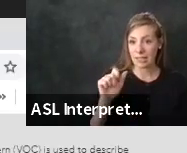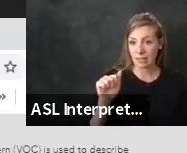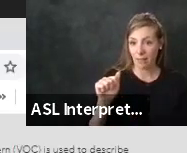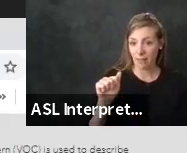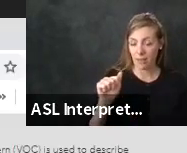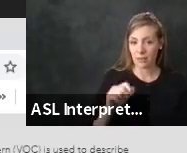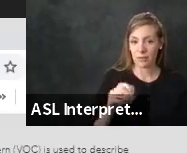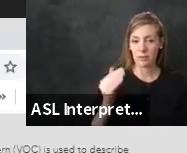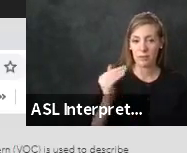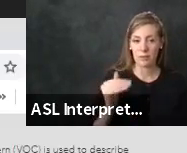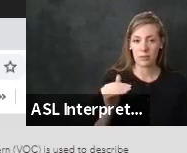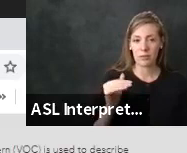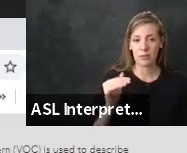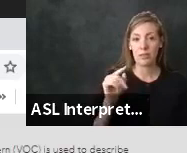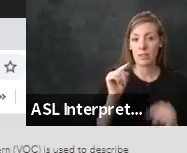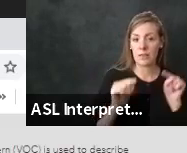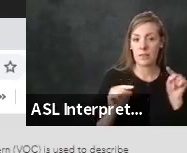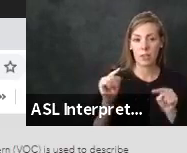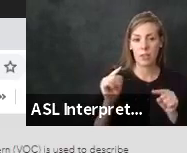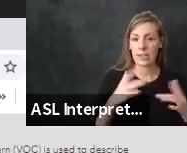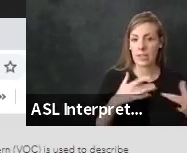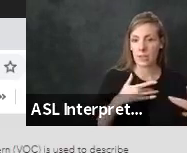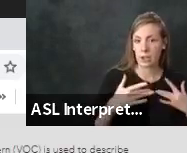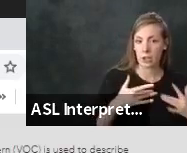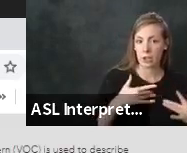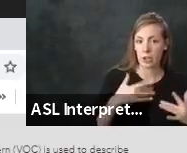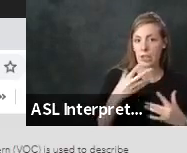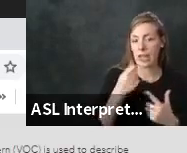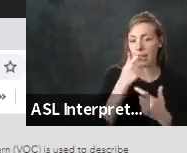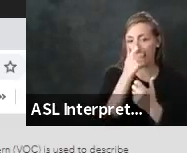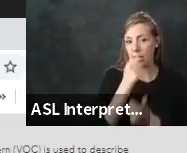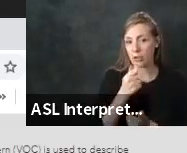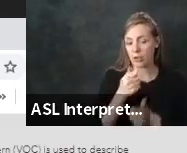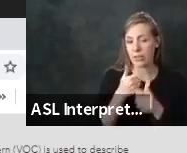the variance of concern and variance of interest follow CDC guidelines.